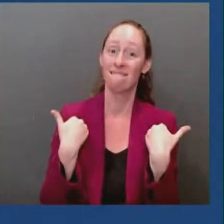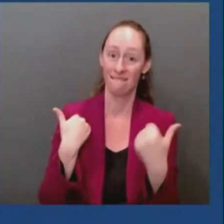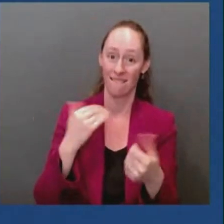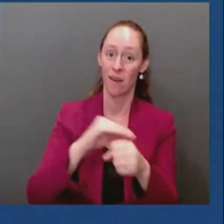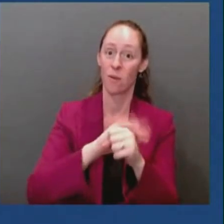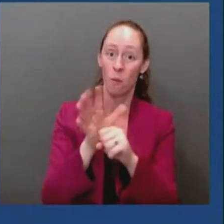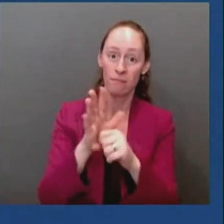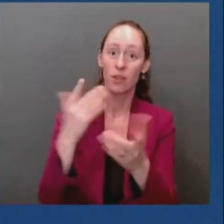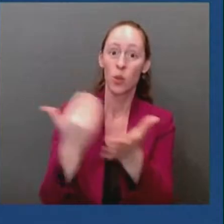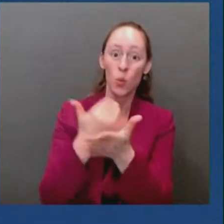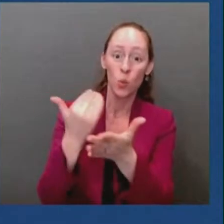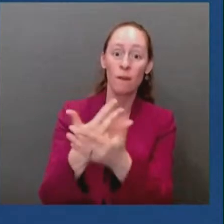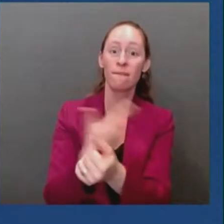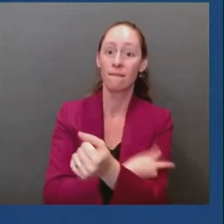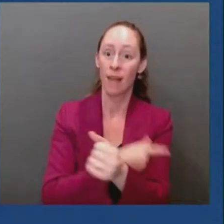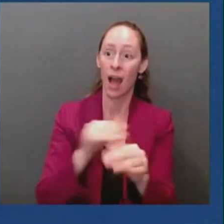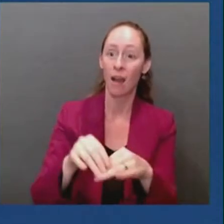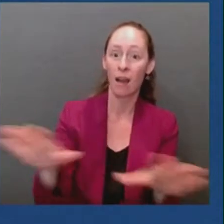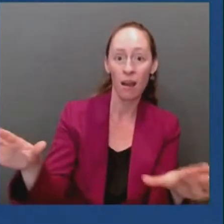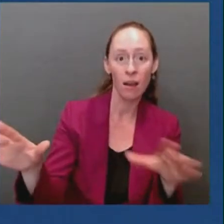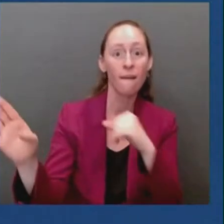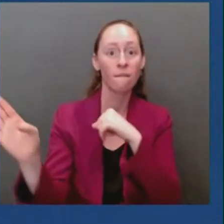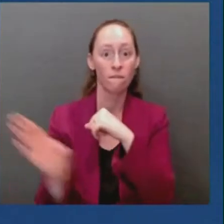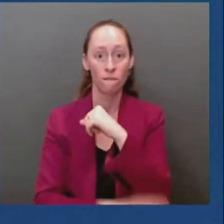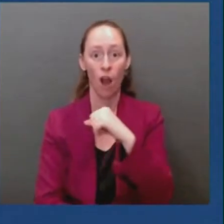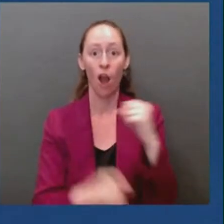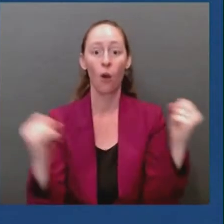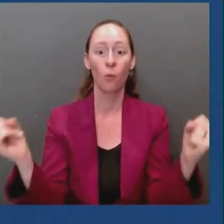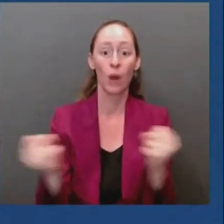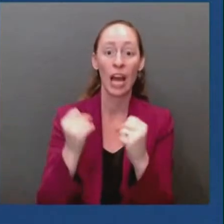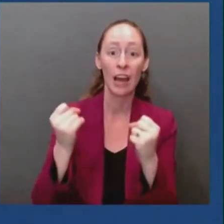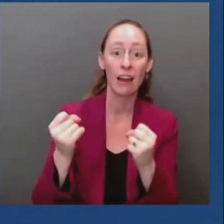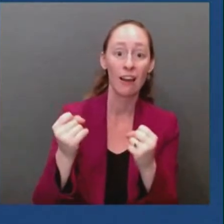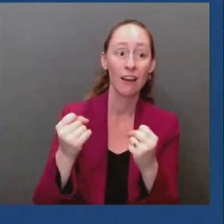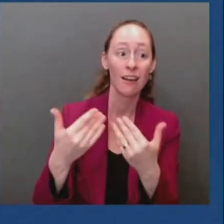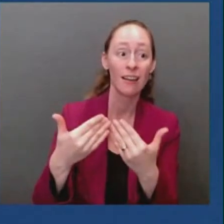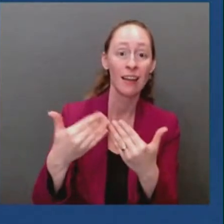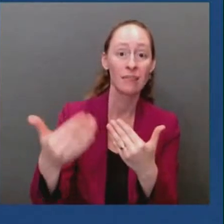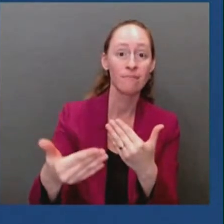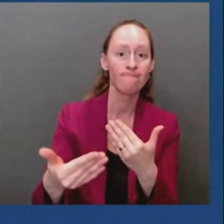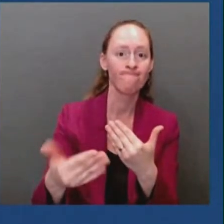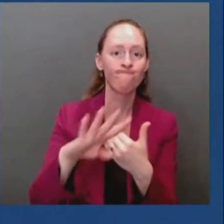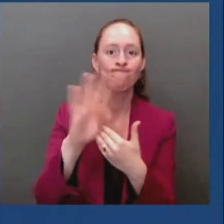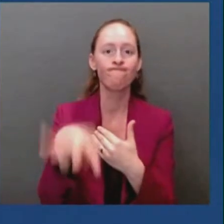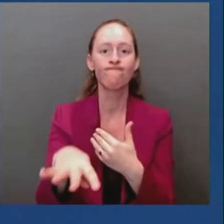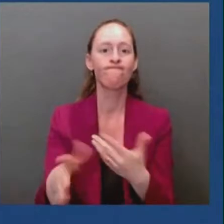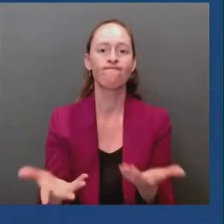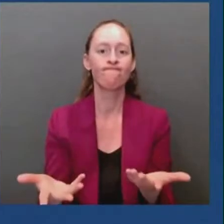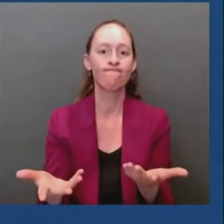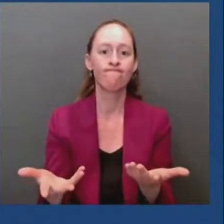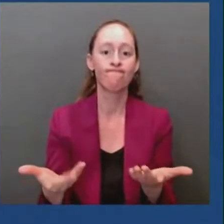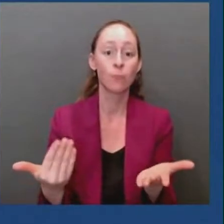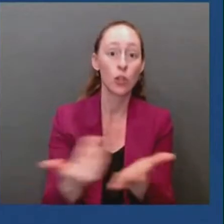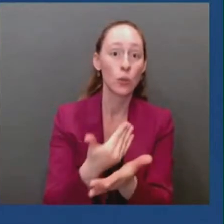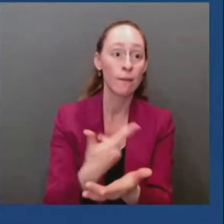WE MIGHT HAVE THE VACCINES TODAY FOR FOLKS FOR THIS FALL VACCINE EFFORT, WE DO NOT KNOW